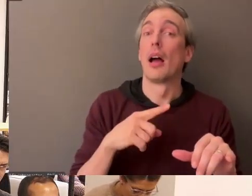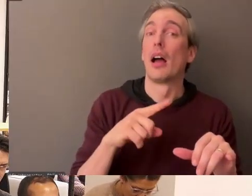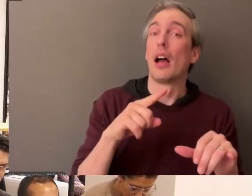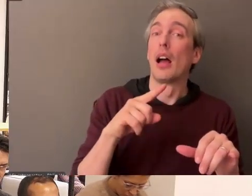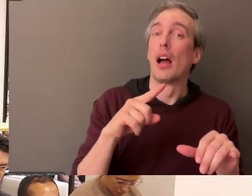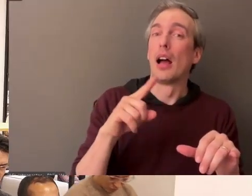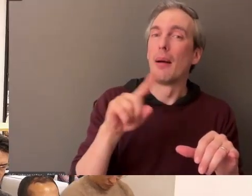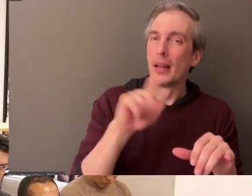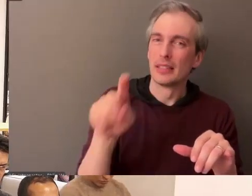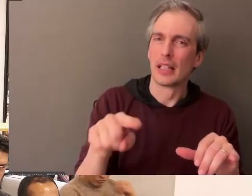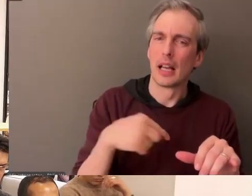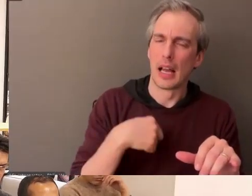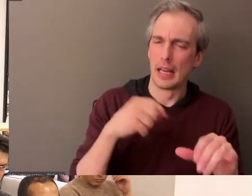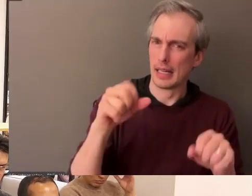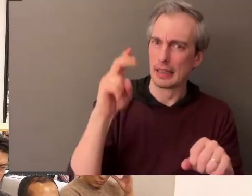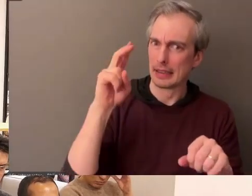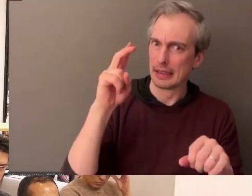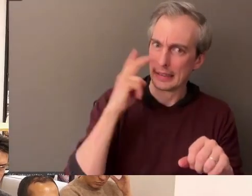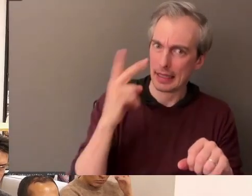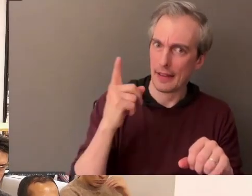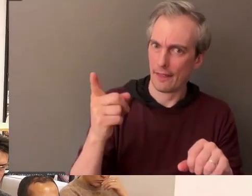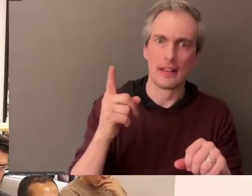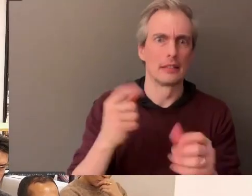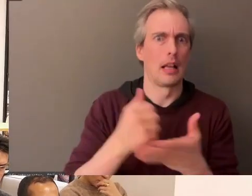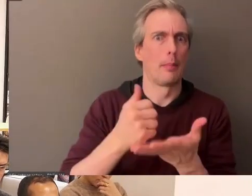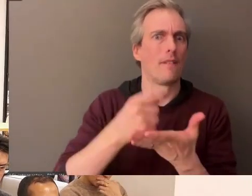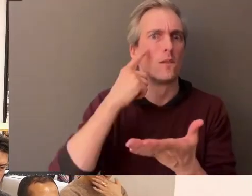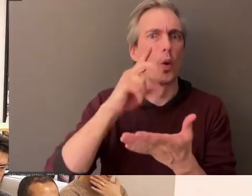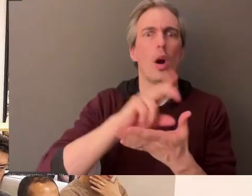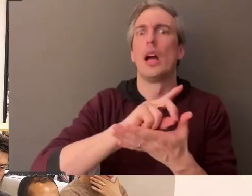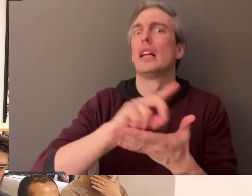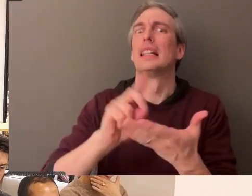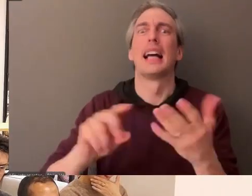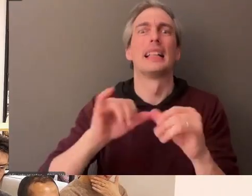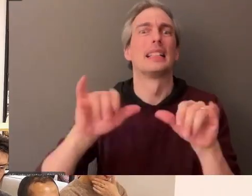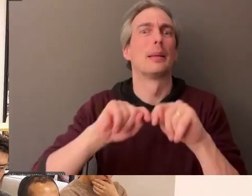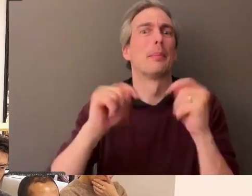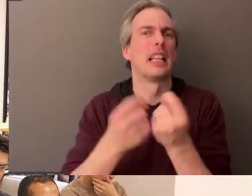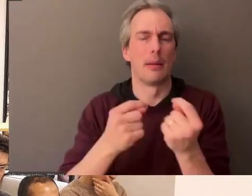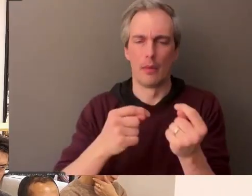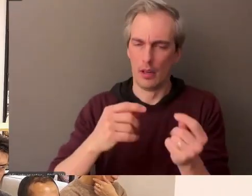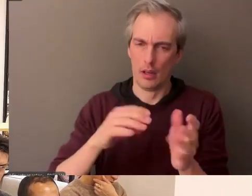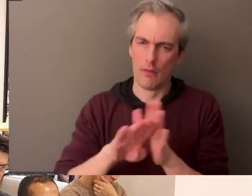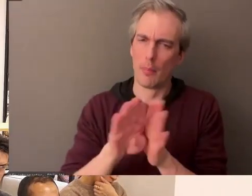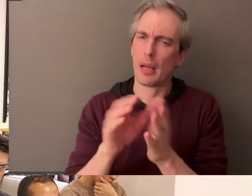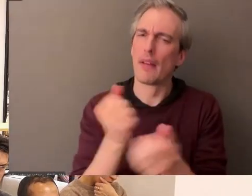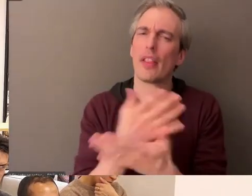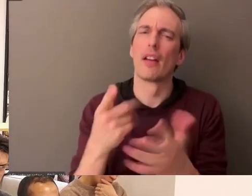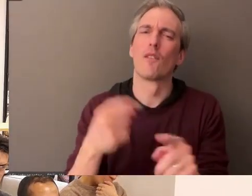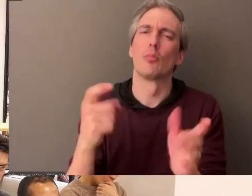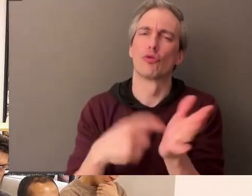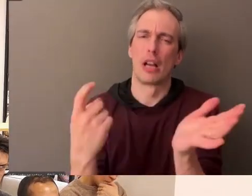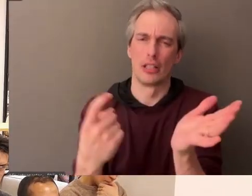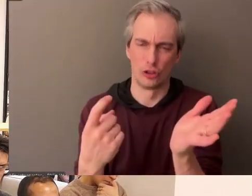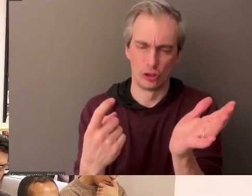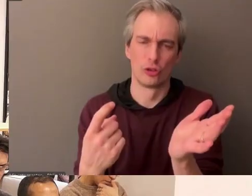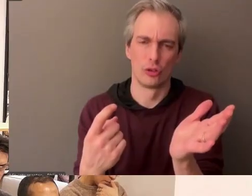who are developing the whole design systems from scratch and developing the tickets based on the component level.